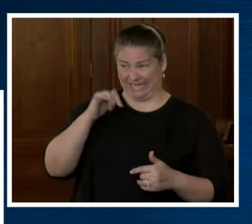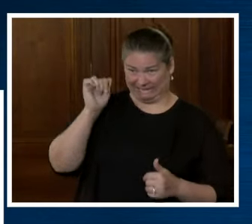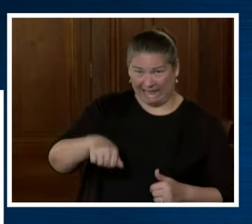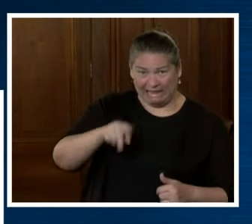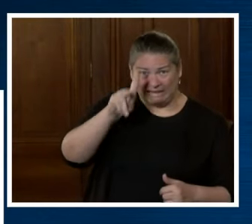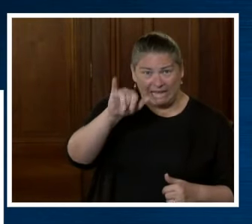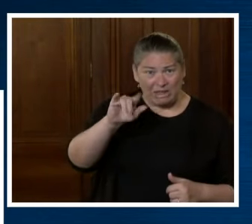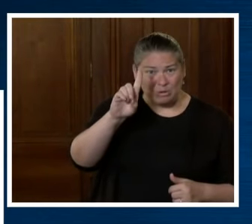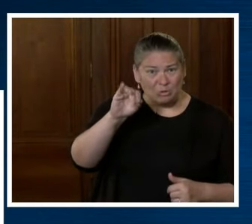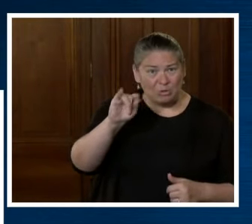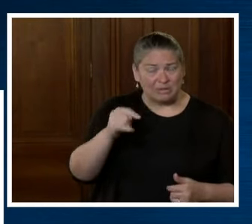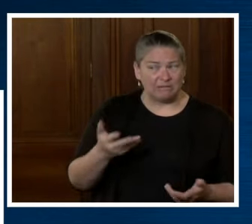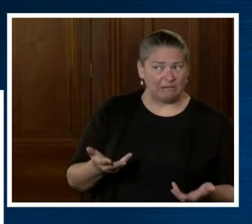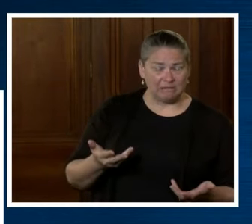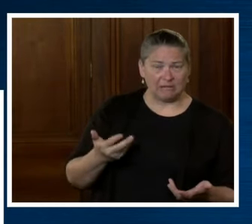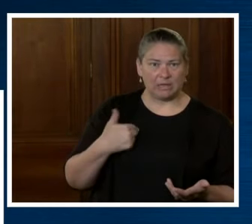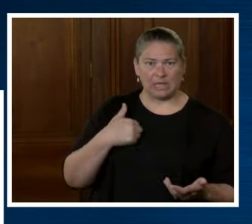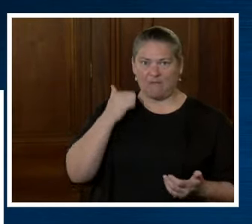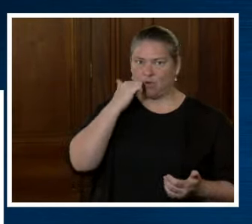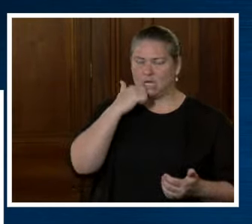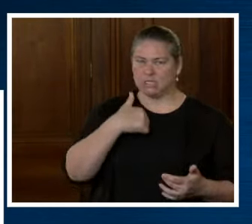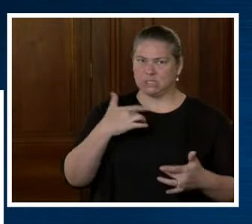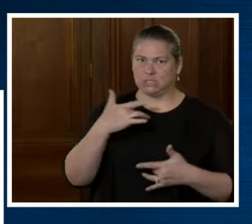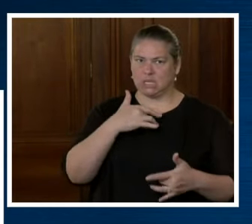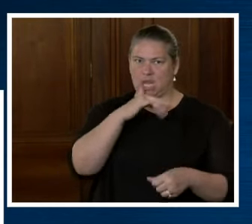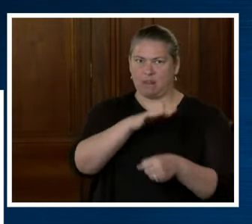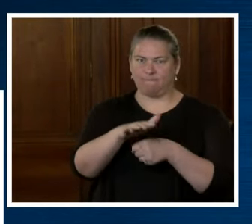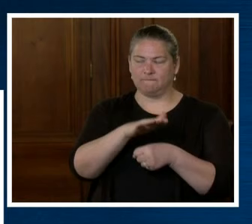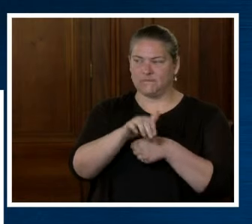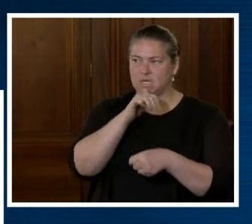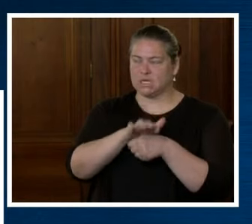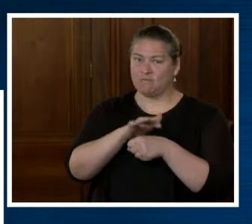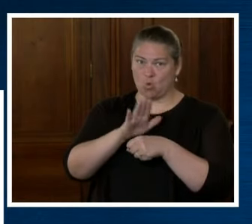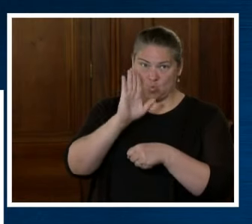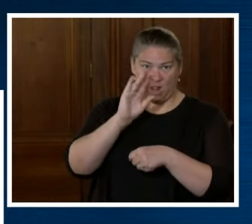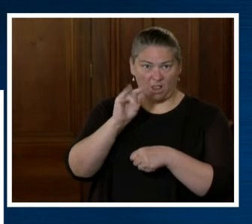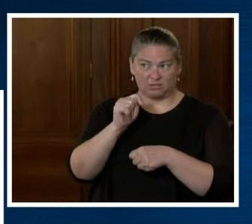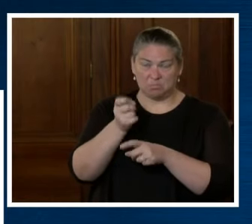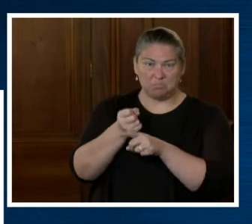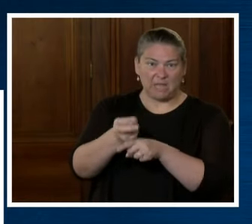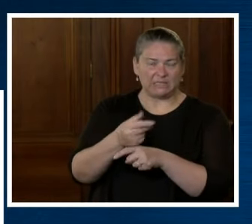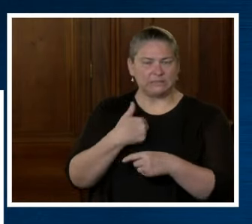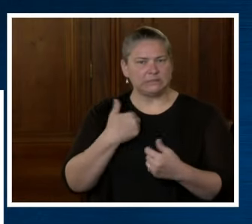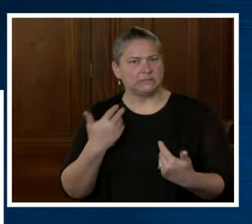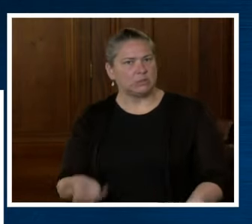DIRECTION THAT WE WERE GOING THROUGH THOSE FIRST COUPLE WEEKS, AND IT WASN'T GOING TO